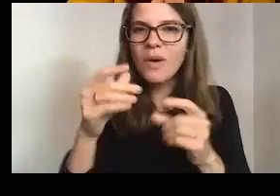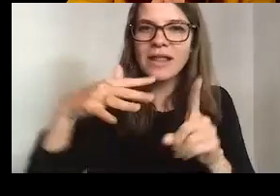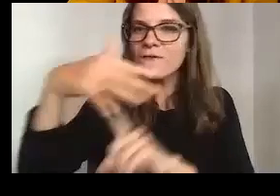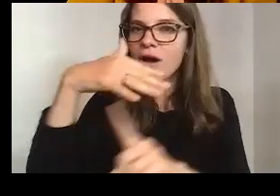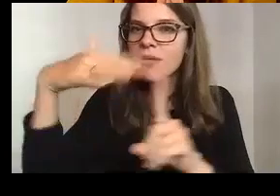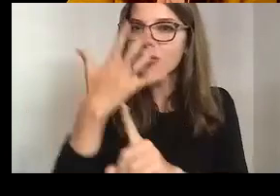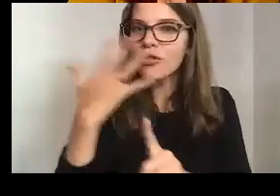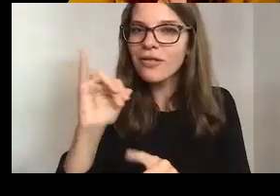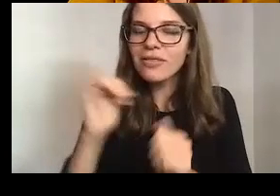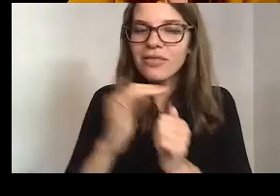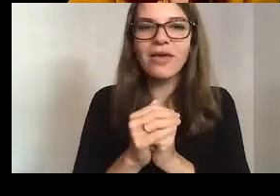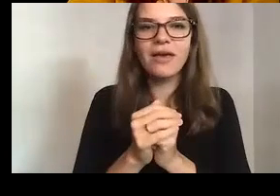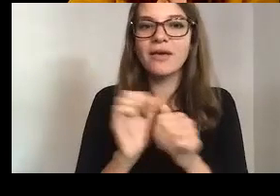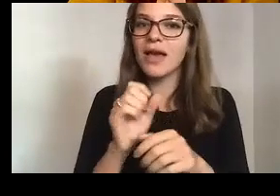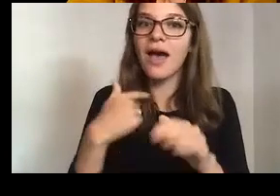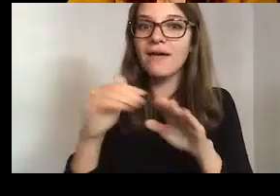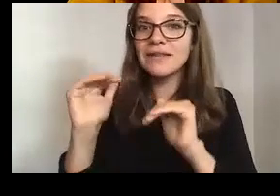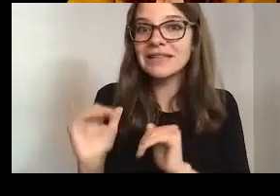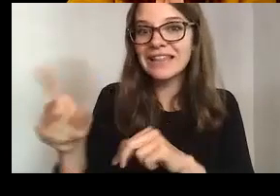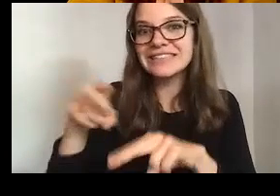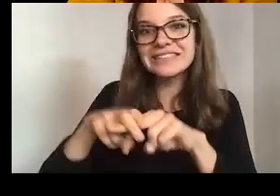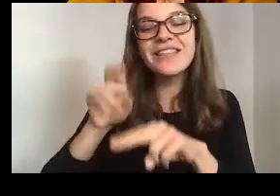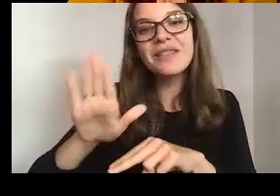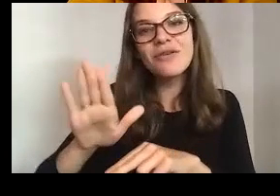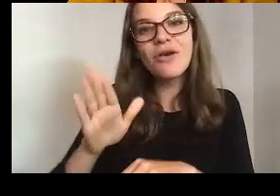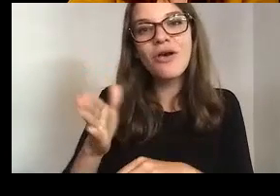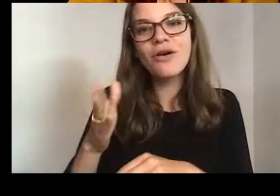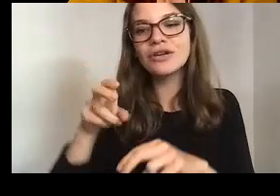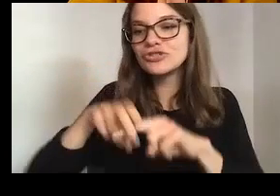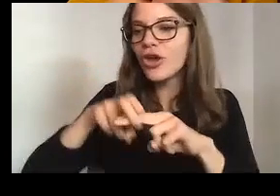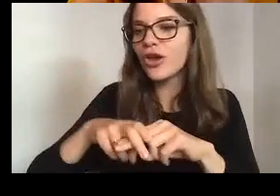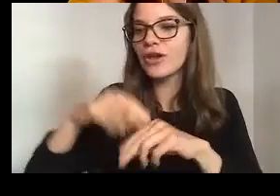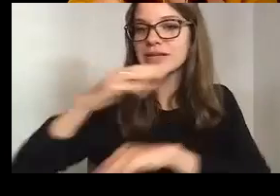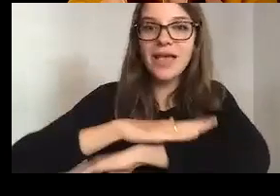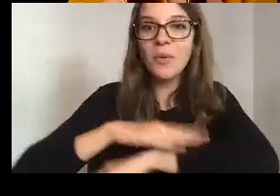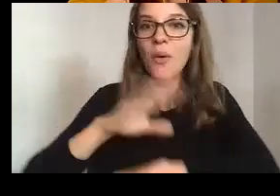to have the child sitting at their actual table or high chair or booster seat right in their home